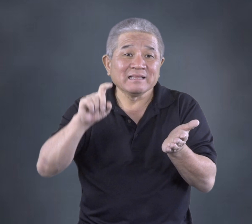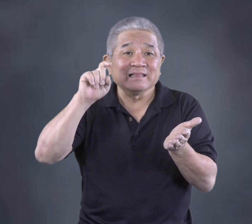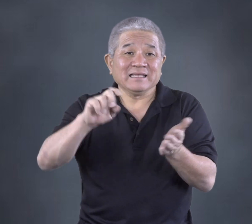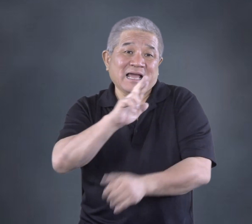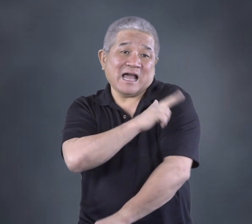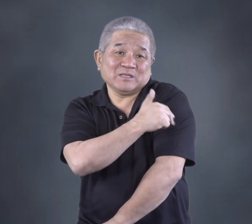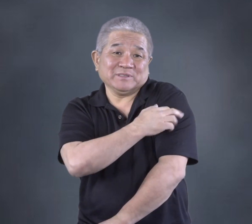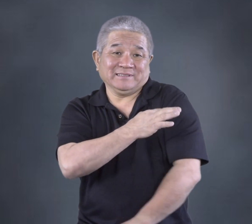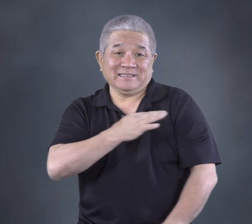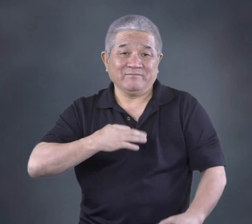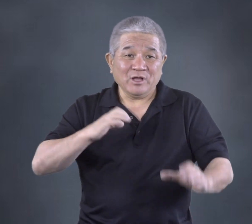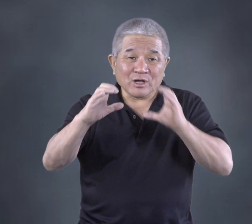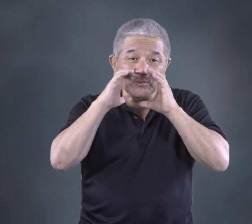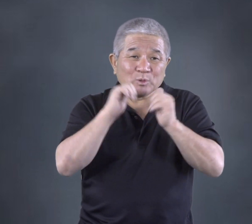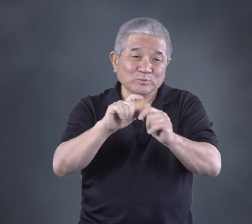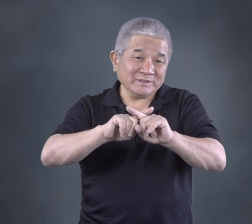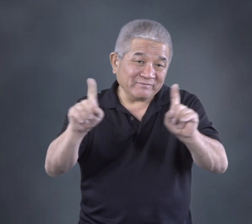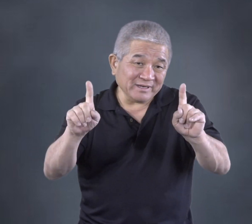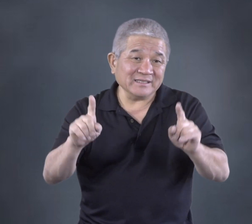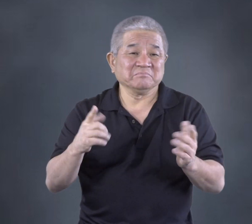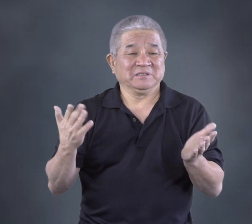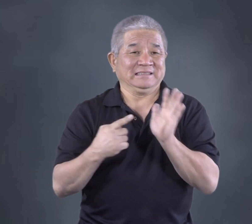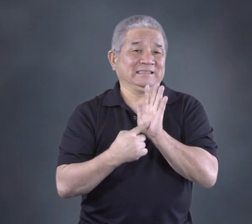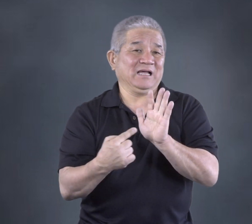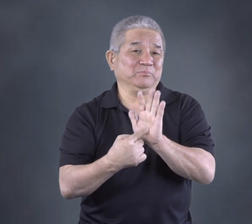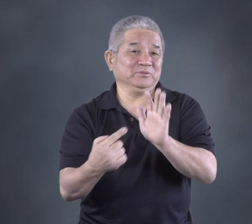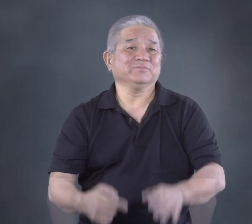and need hospital staff to communicate with you differently.